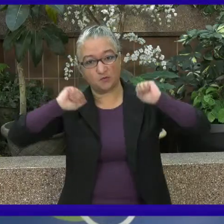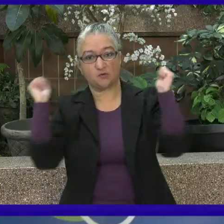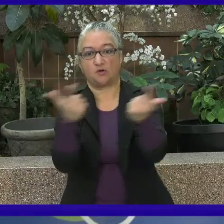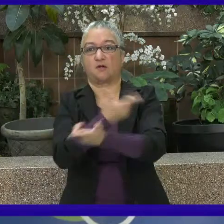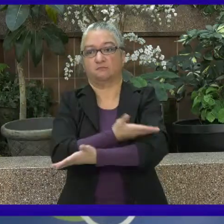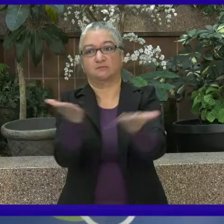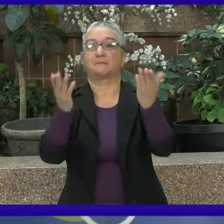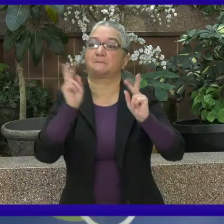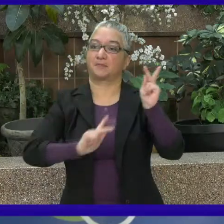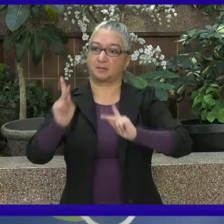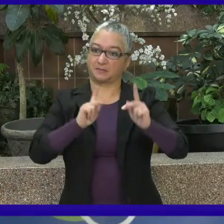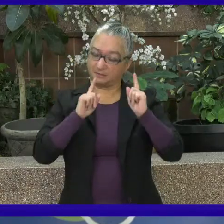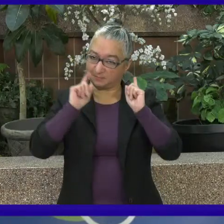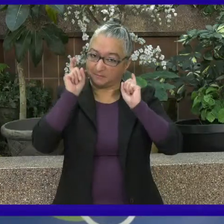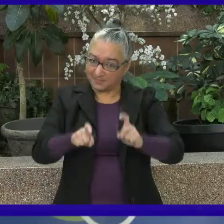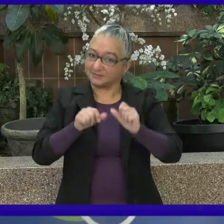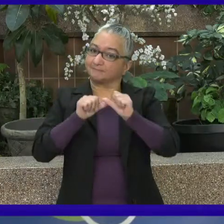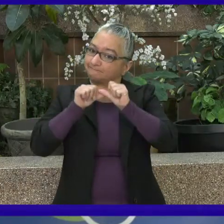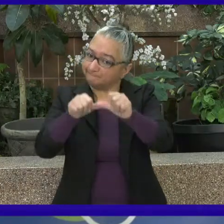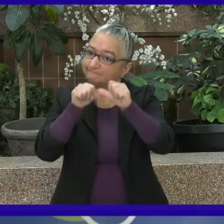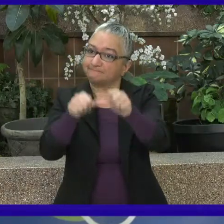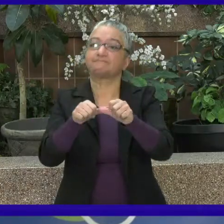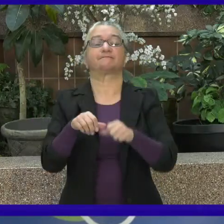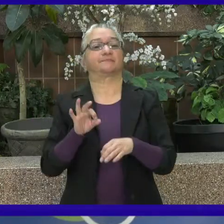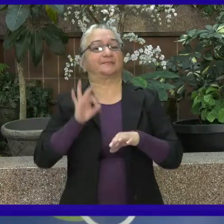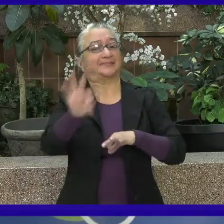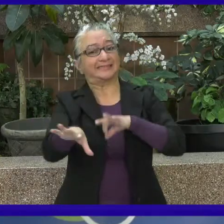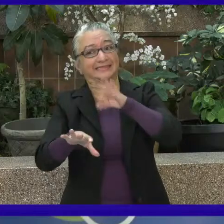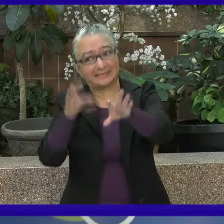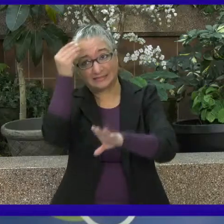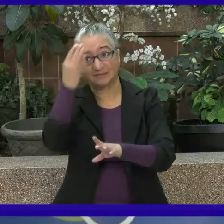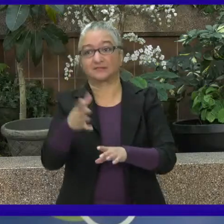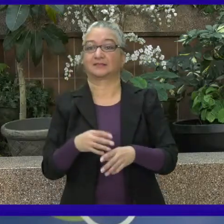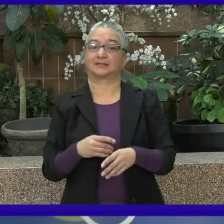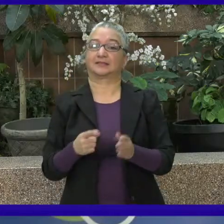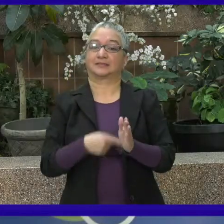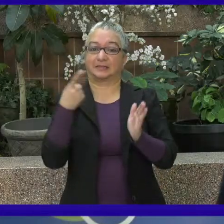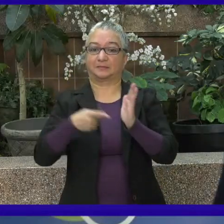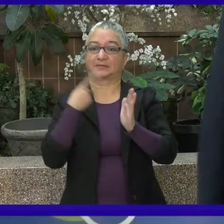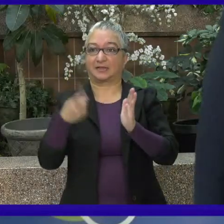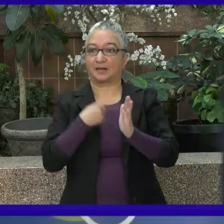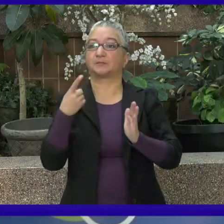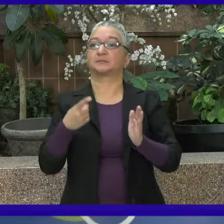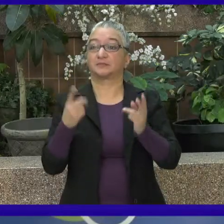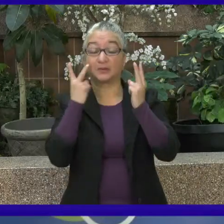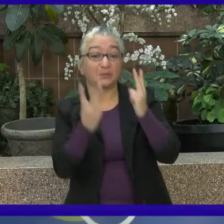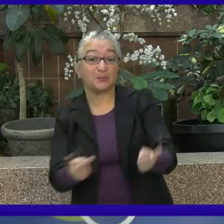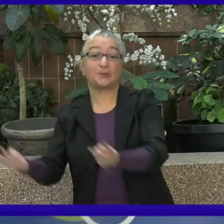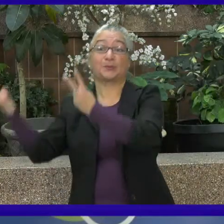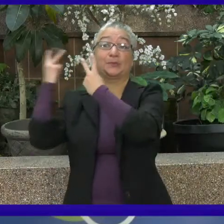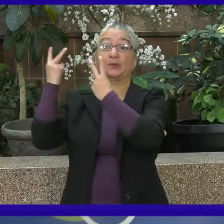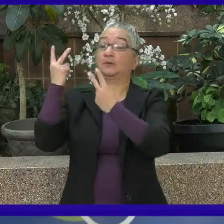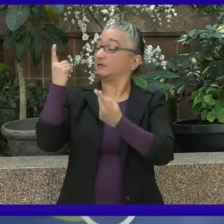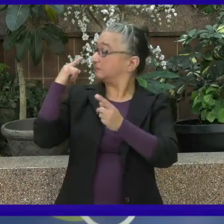take moments here and there to remember how far we've come i am grateful every day for the work